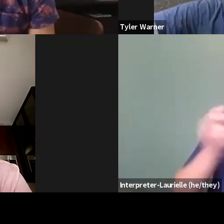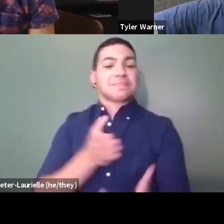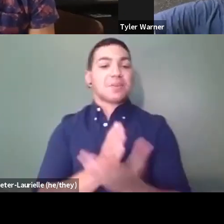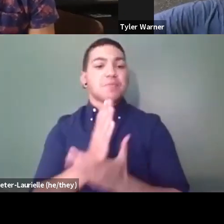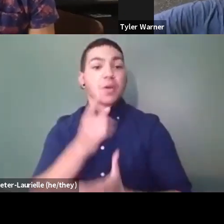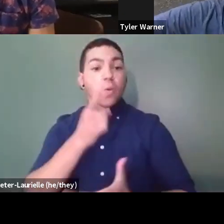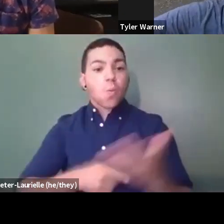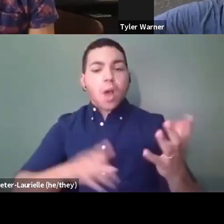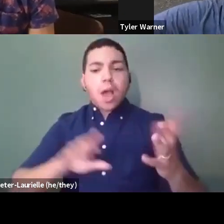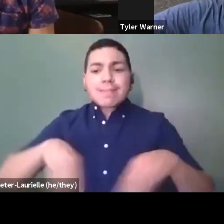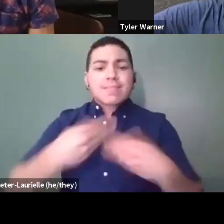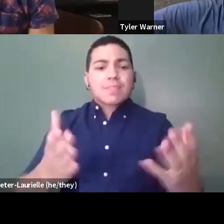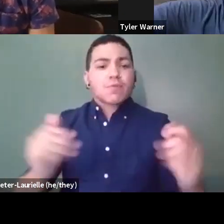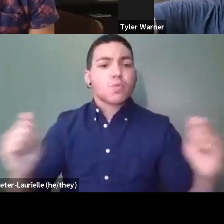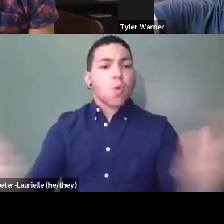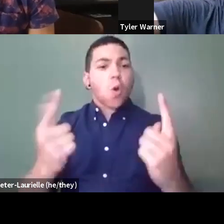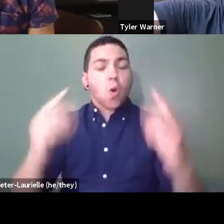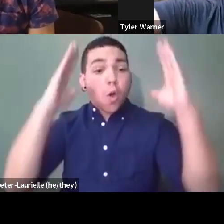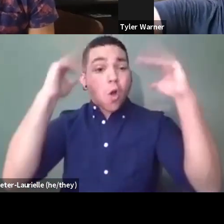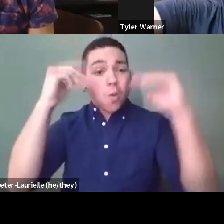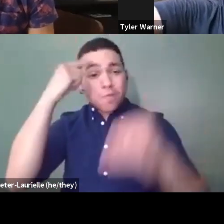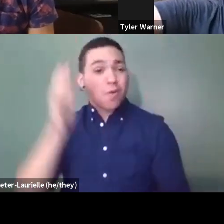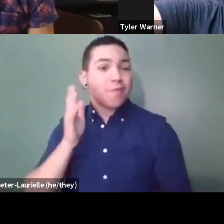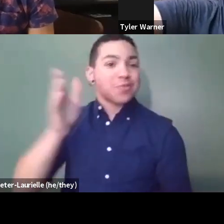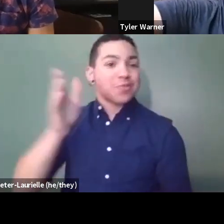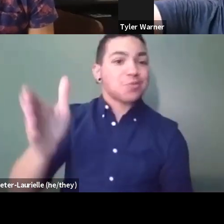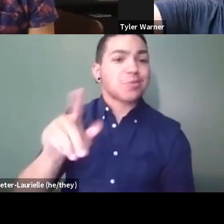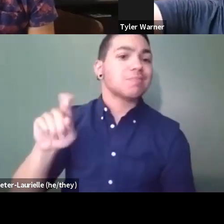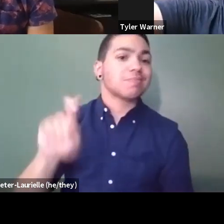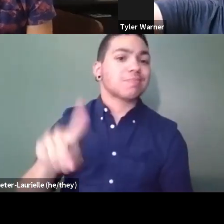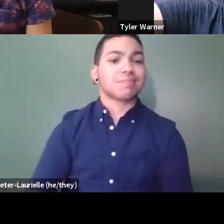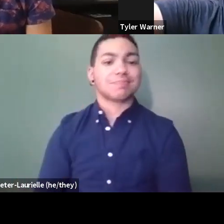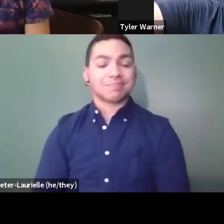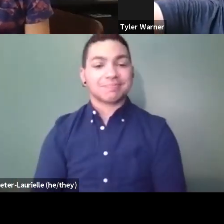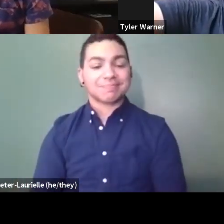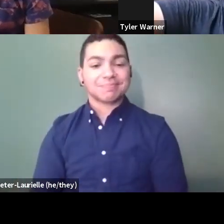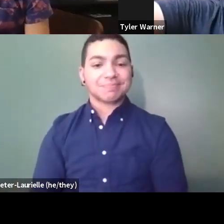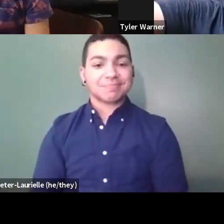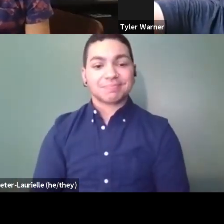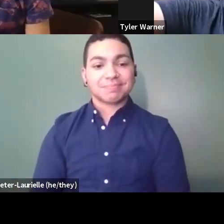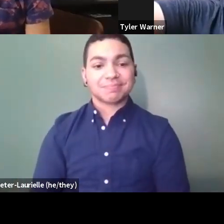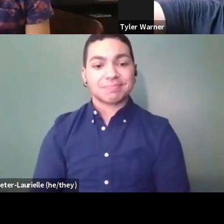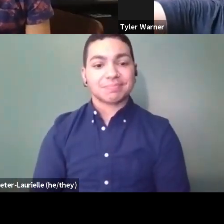I have been getting to know one young trans girl, and just the